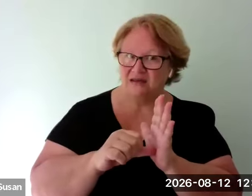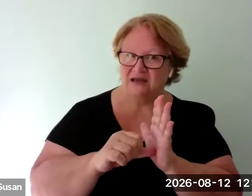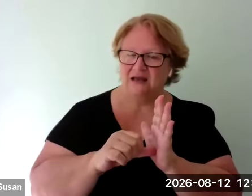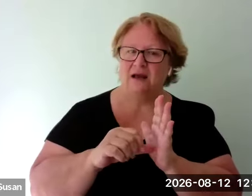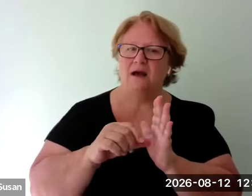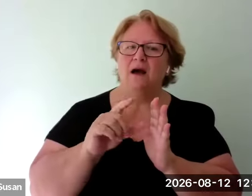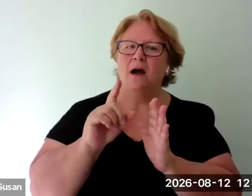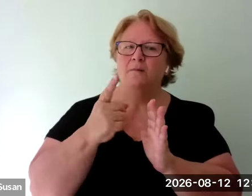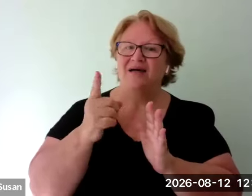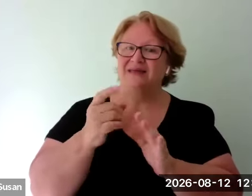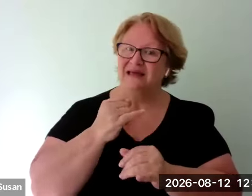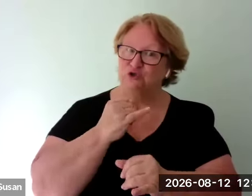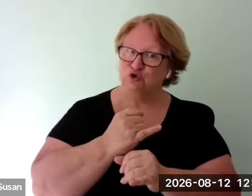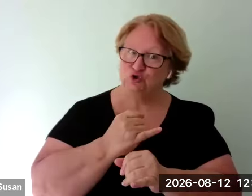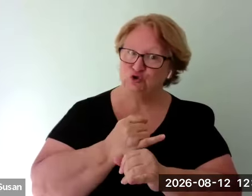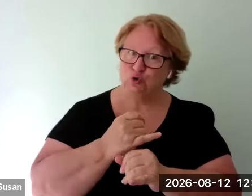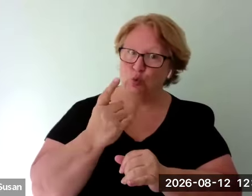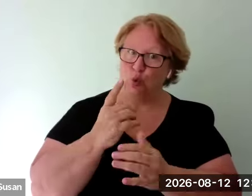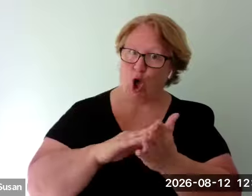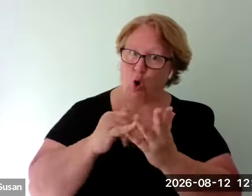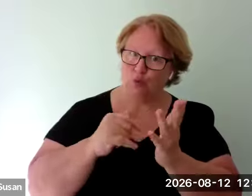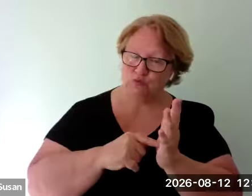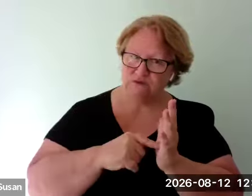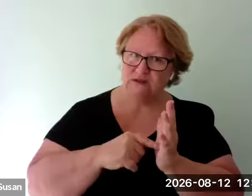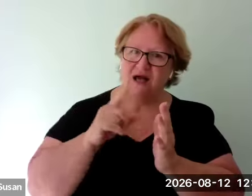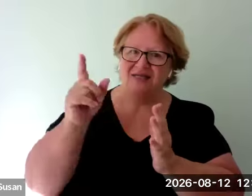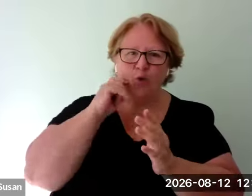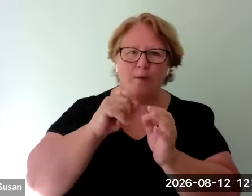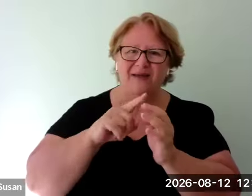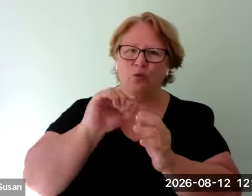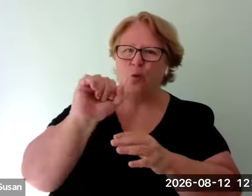And so it's important to note that the NDRP provides funding